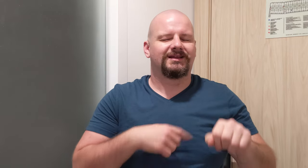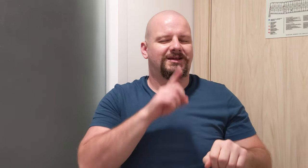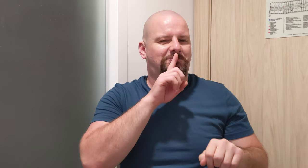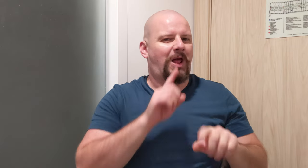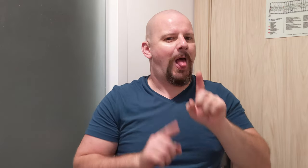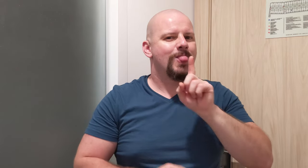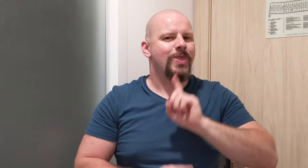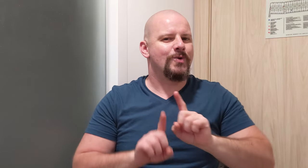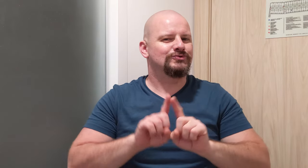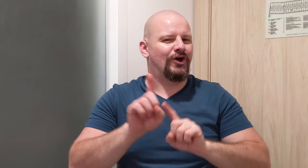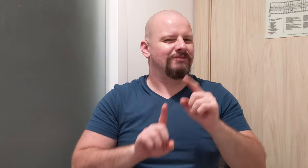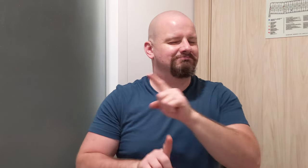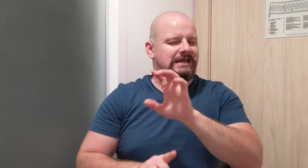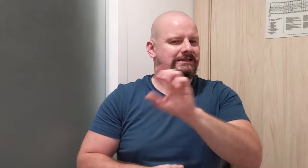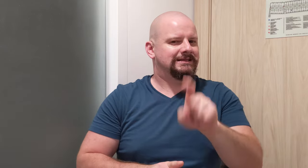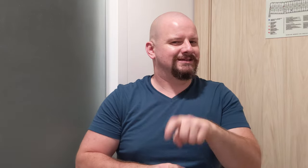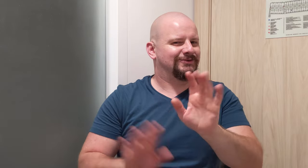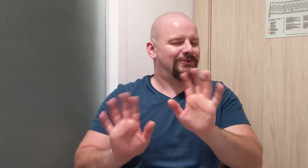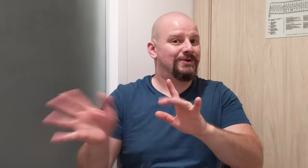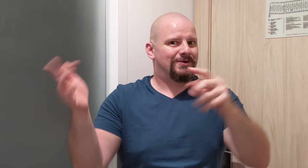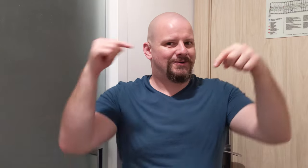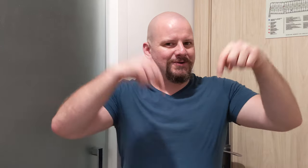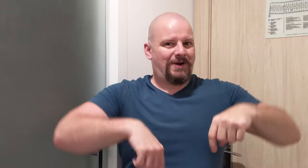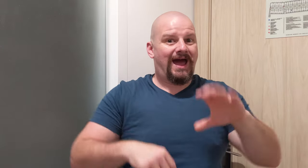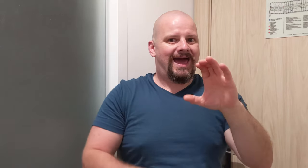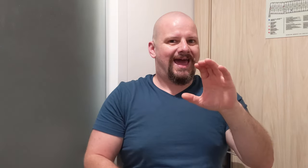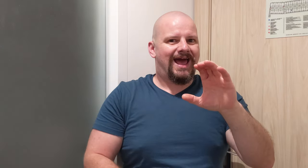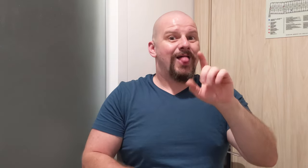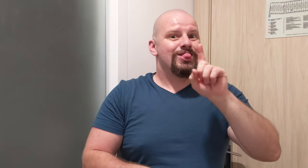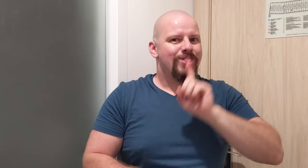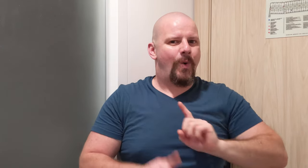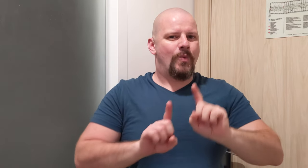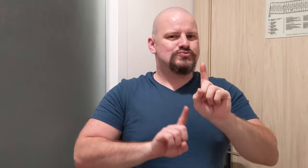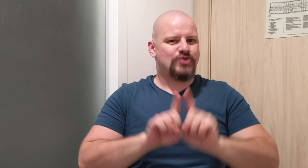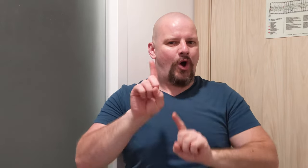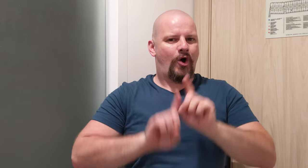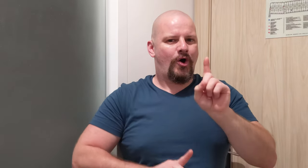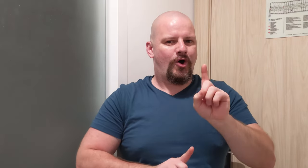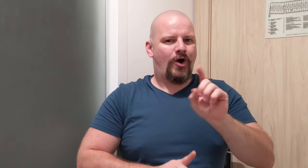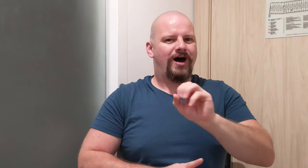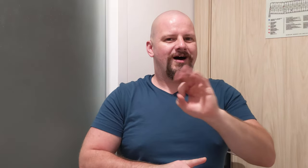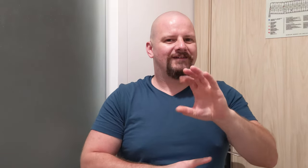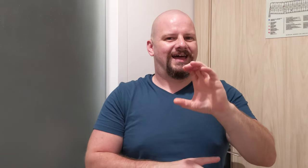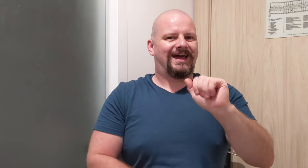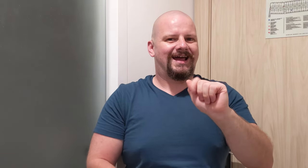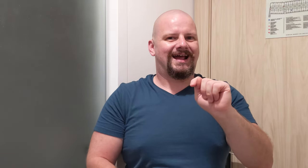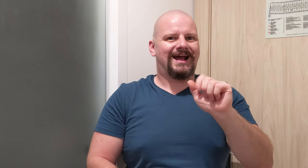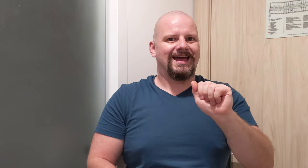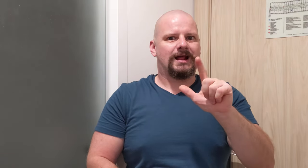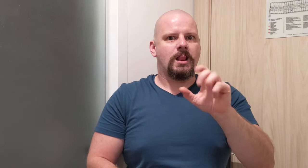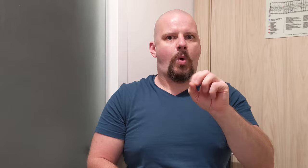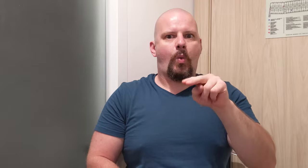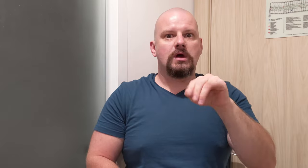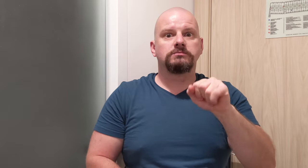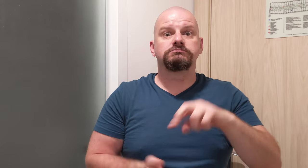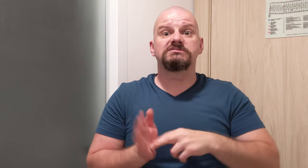I'm not speaking of "The Lone Star" in Texas. Right here, it's "The Lone Star of Catalonia"